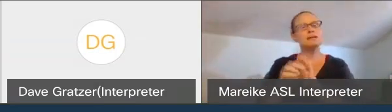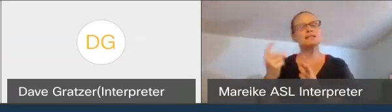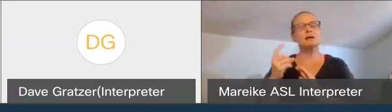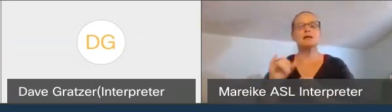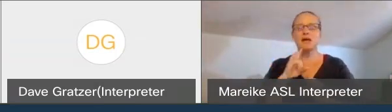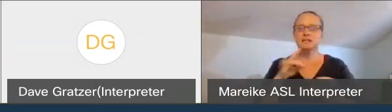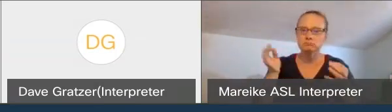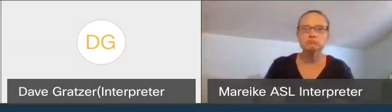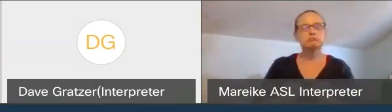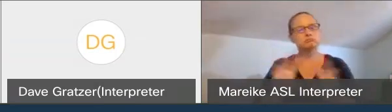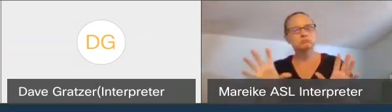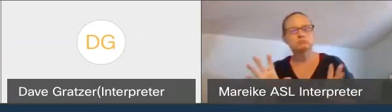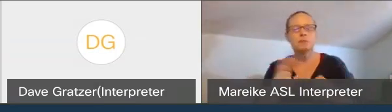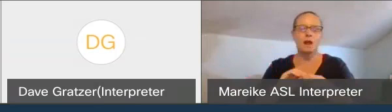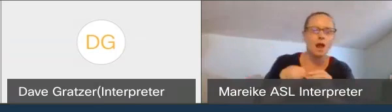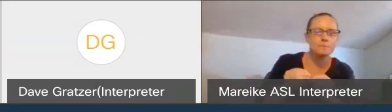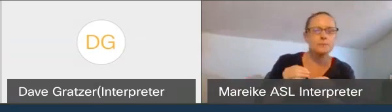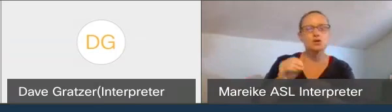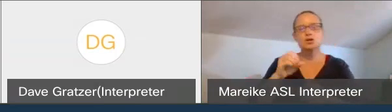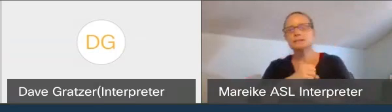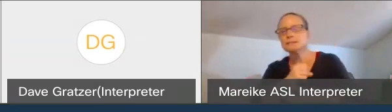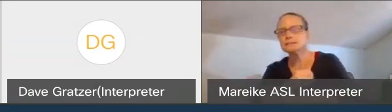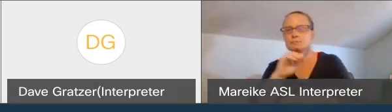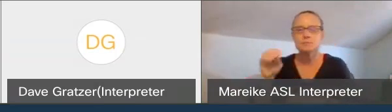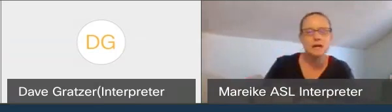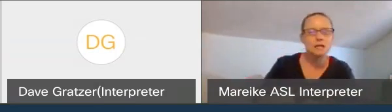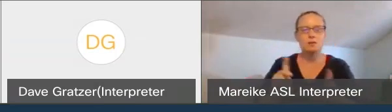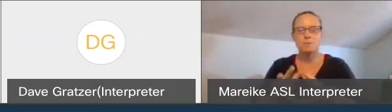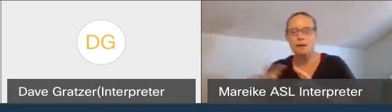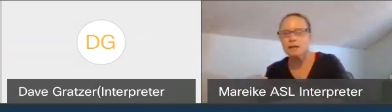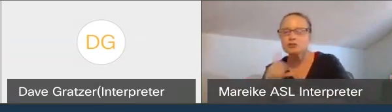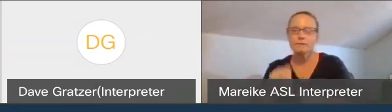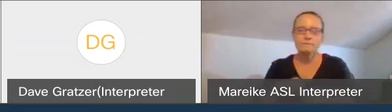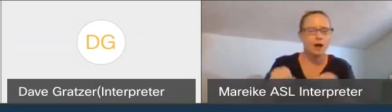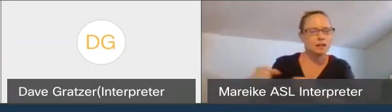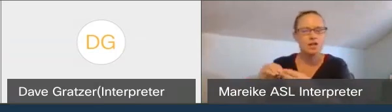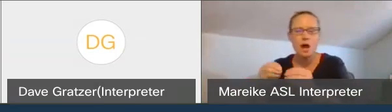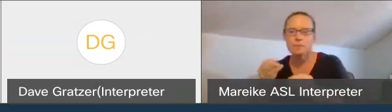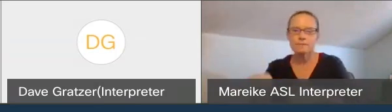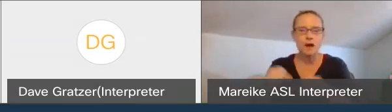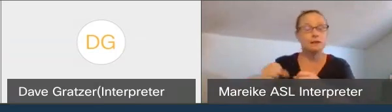pick a number, pick a--a population subset, pick violations you're looking at. And it doesn't have to start at the police department,